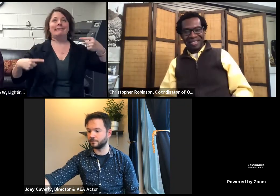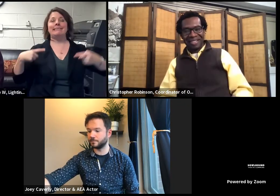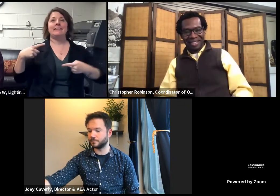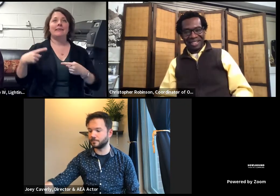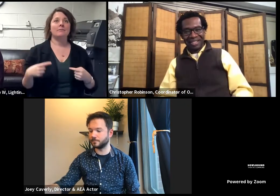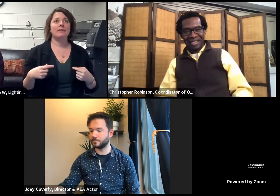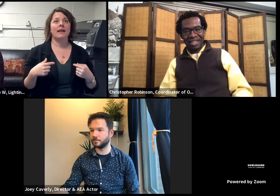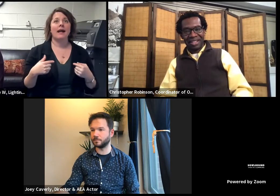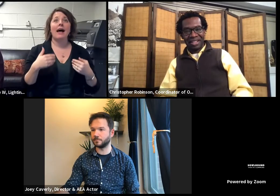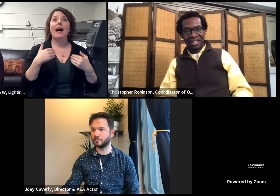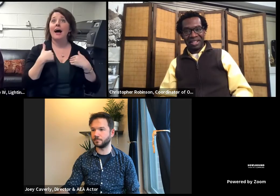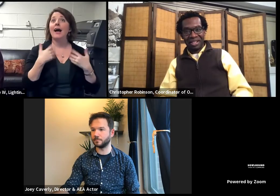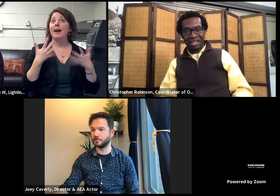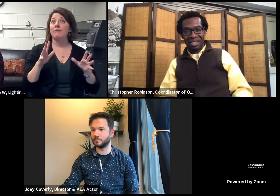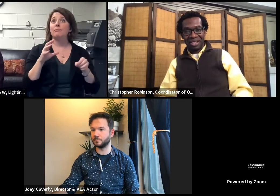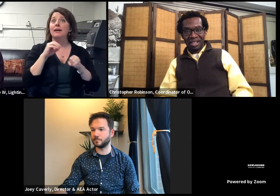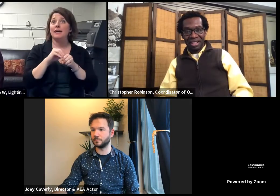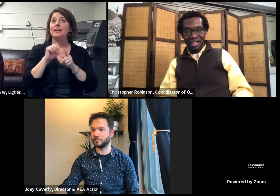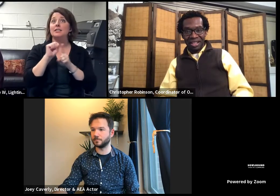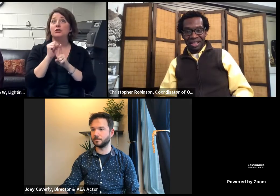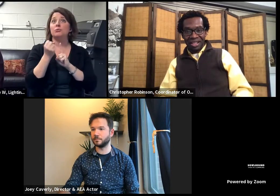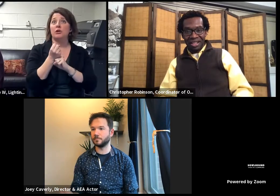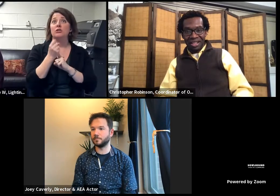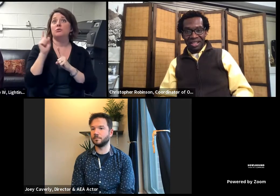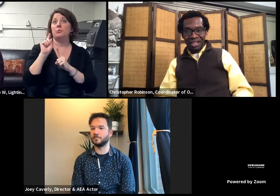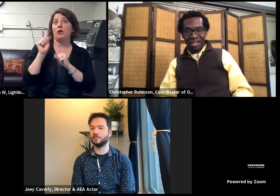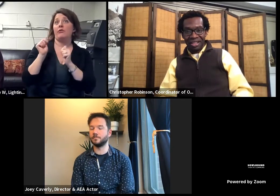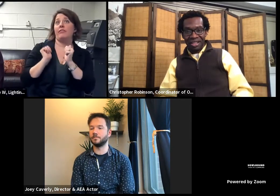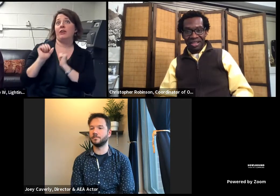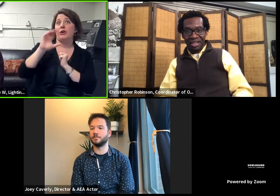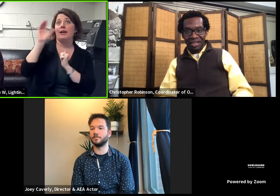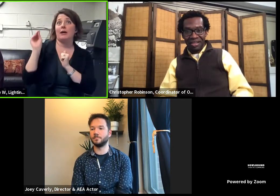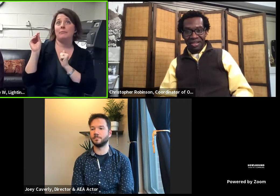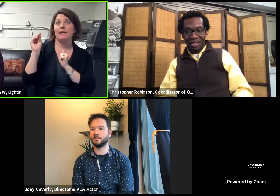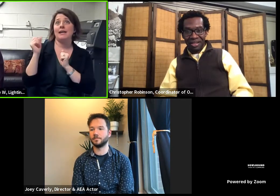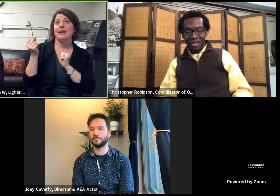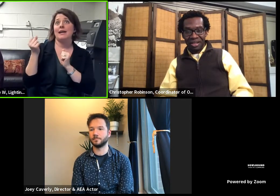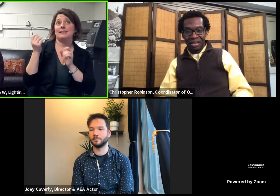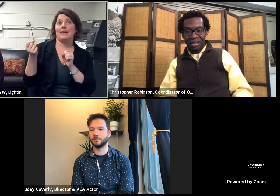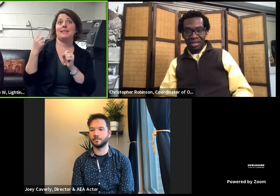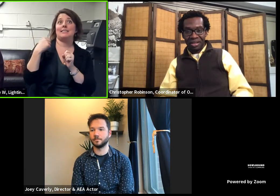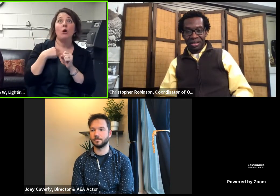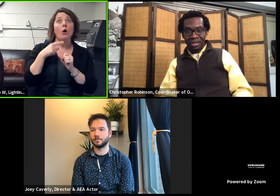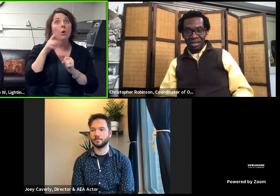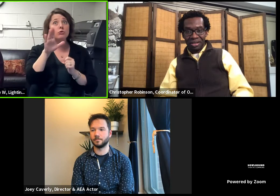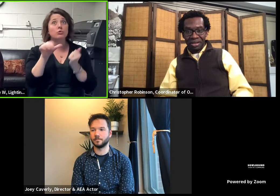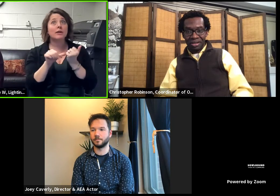Well, they sign just a little bit. They're kind of beginning signers. But I have been in situations where theater companies,